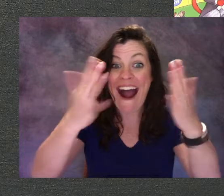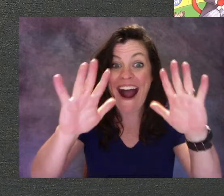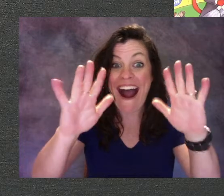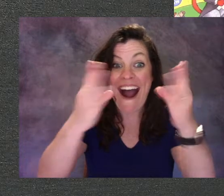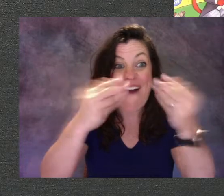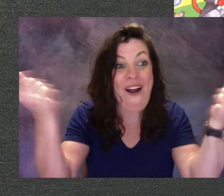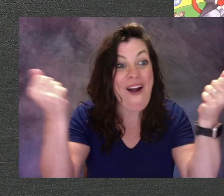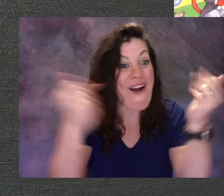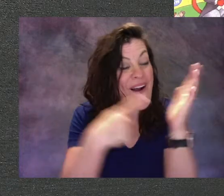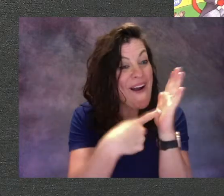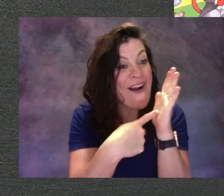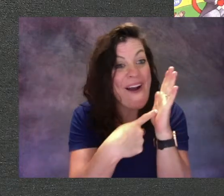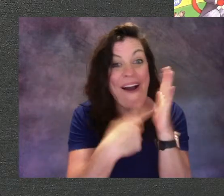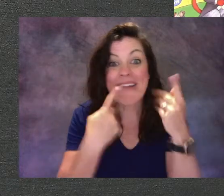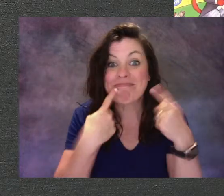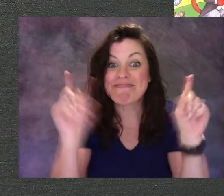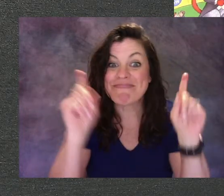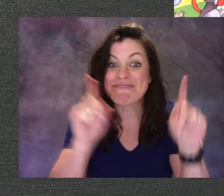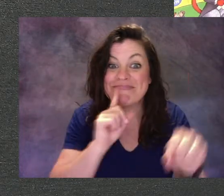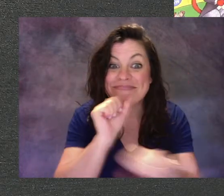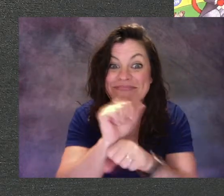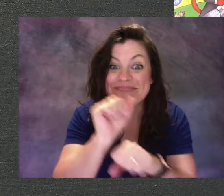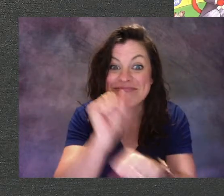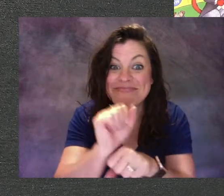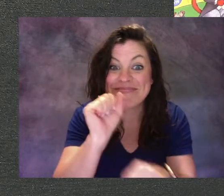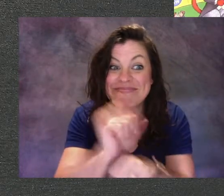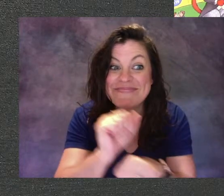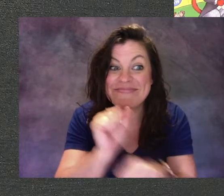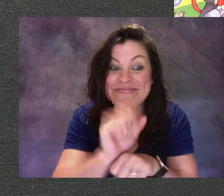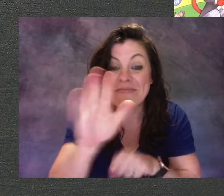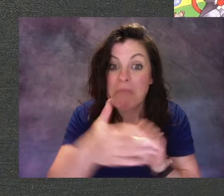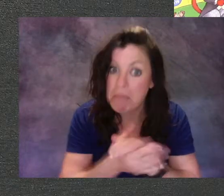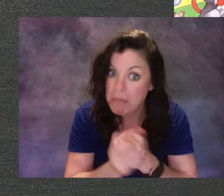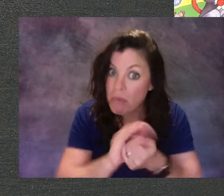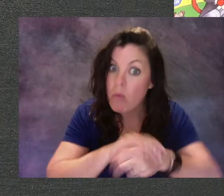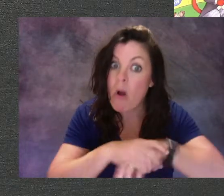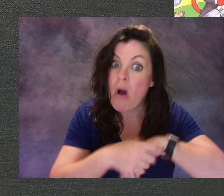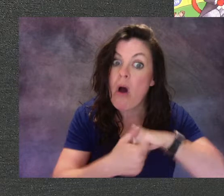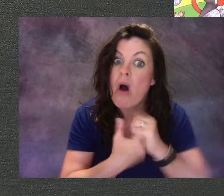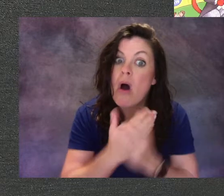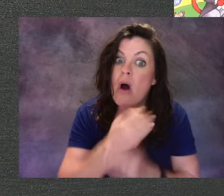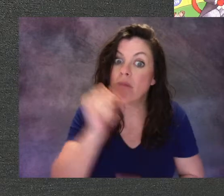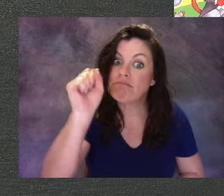It really works. When you wash your hands,